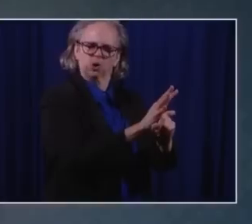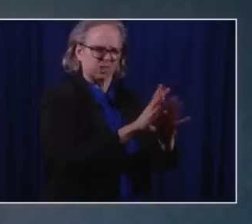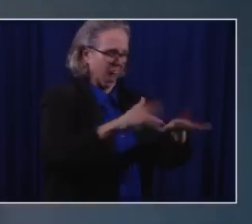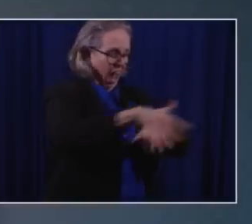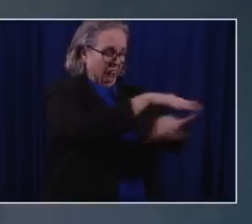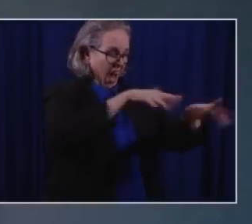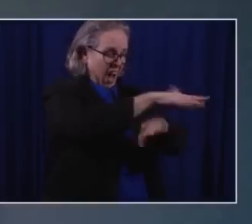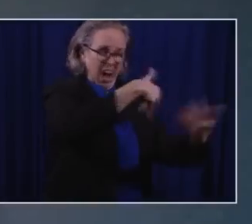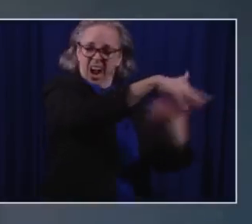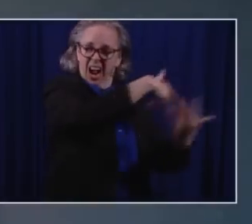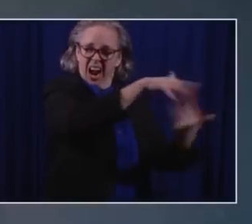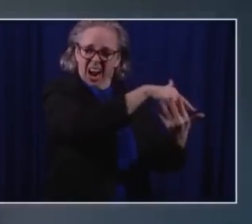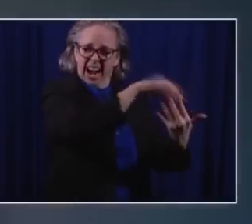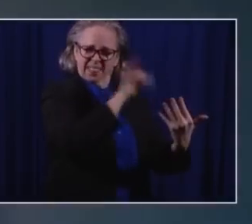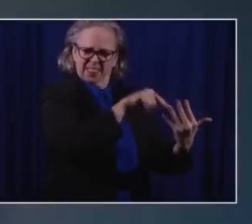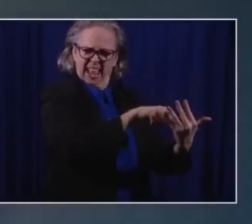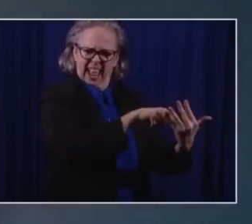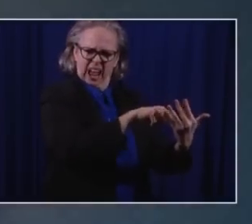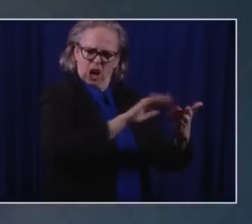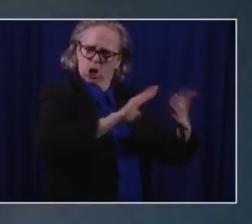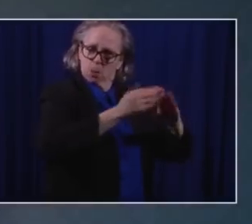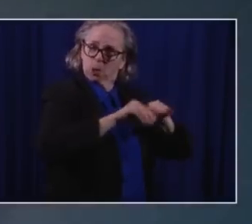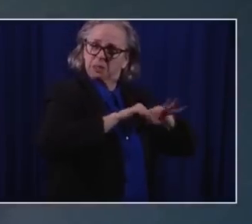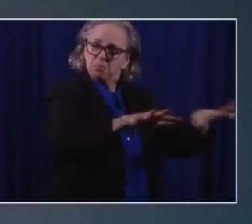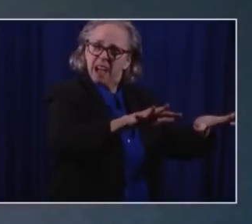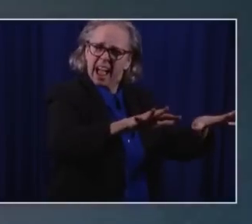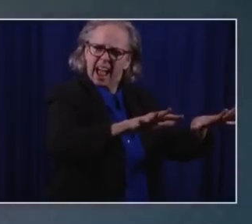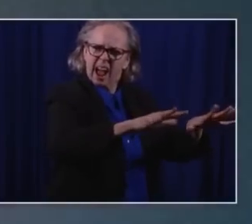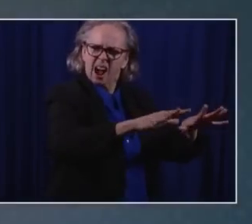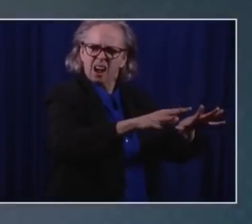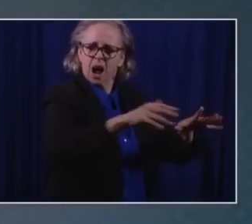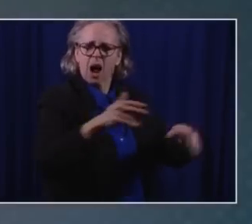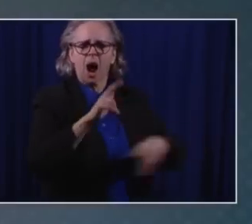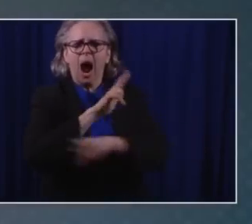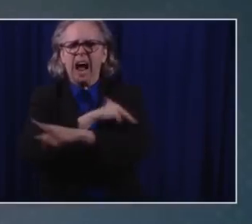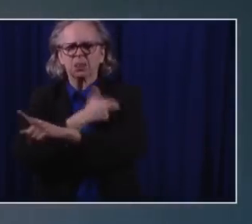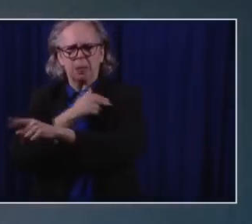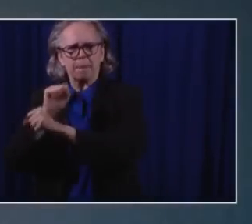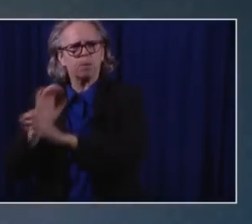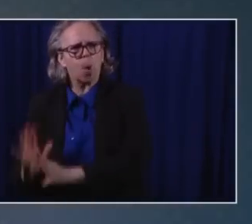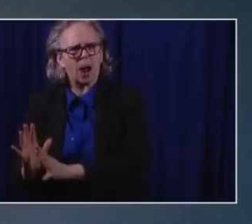They are caregivers are getting covid and acquire it in the